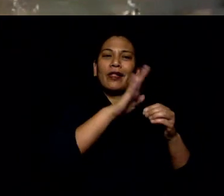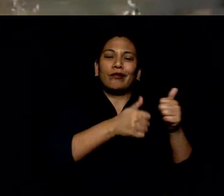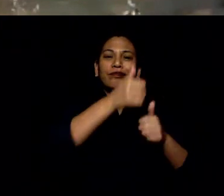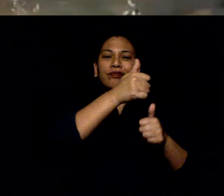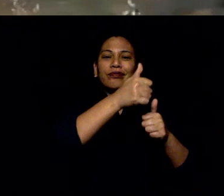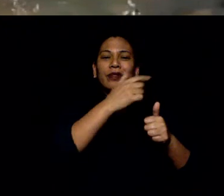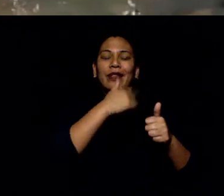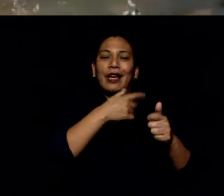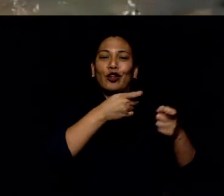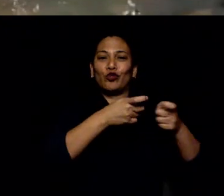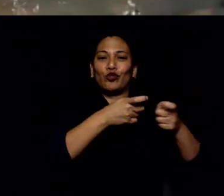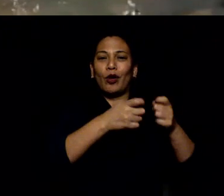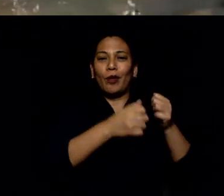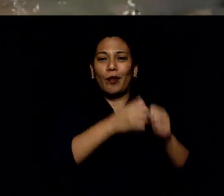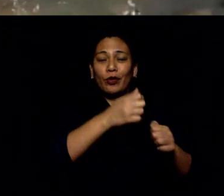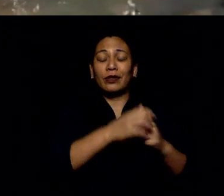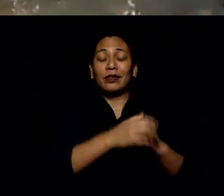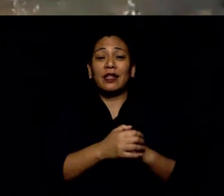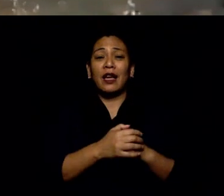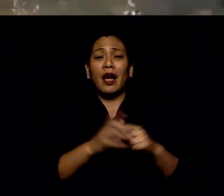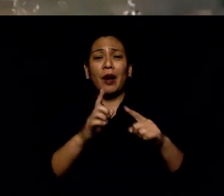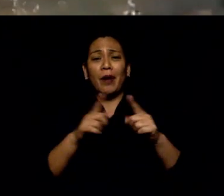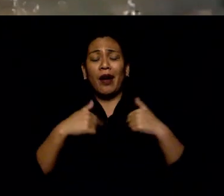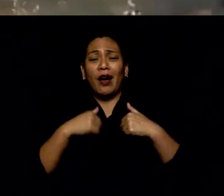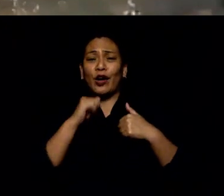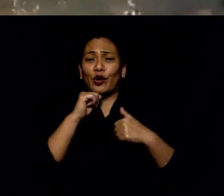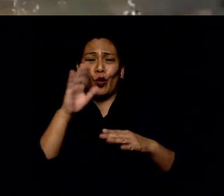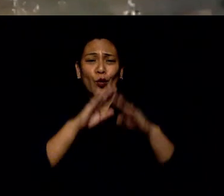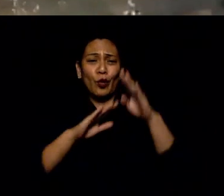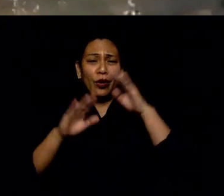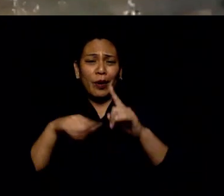I don't worry so much about convincing mainstream economists.